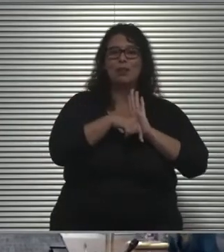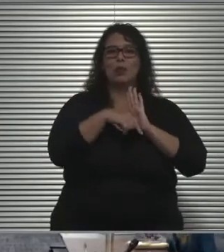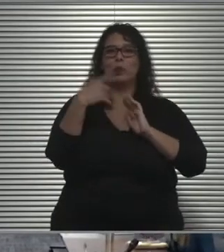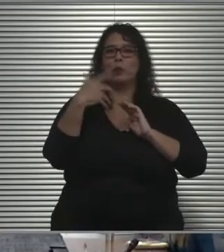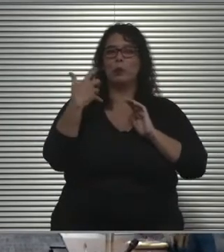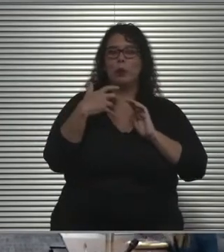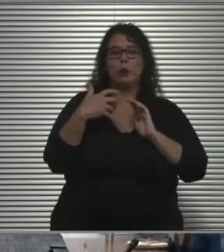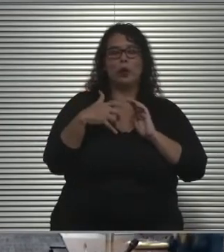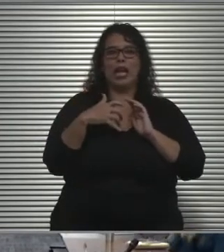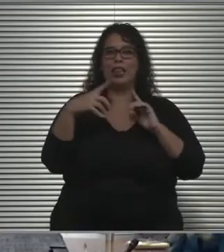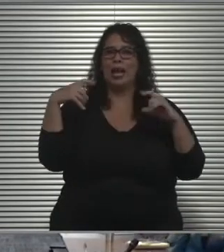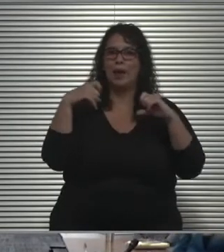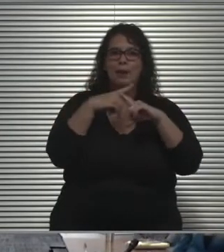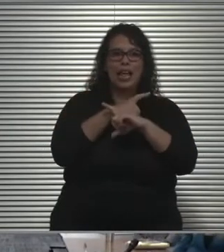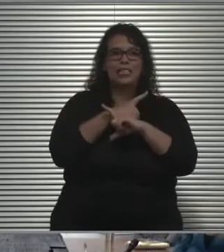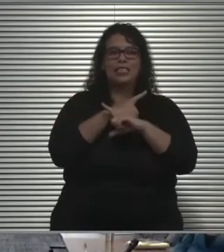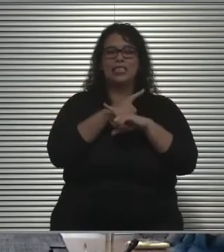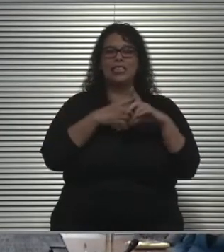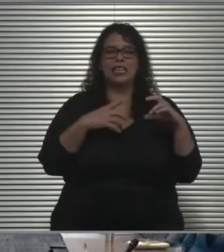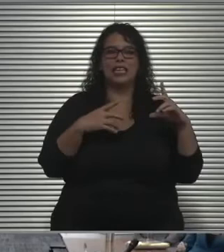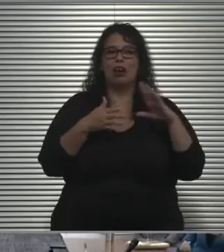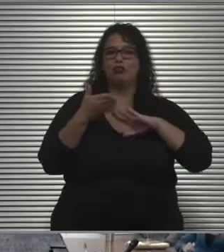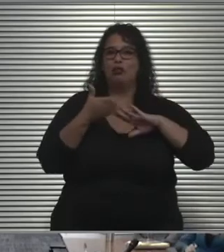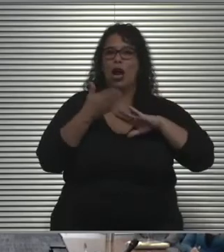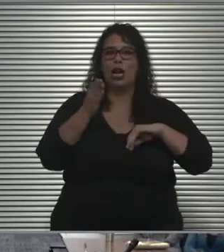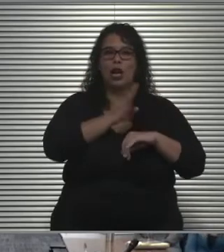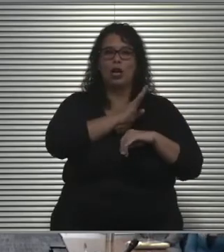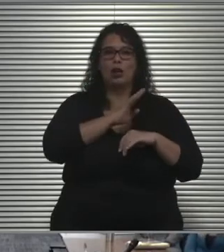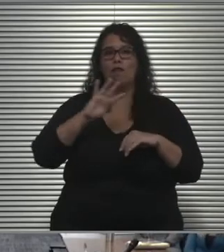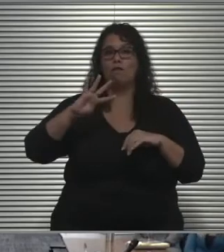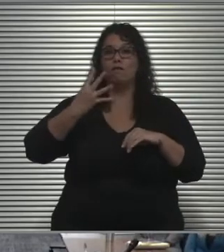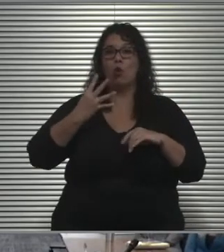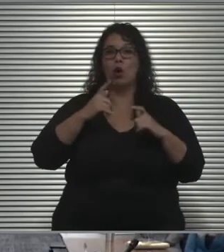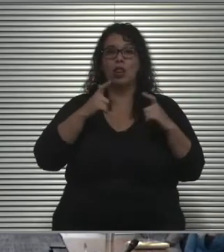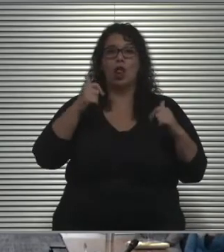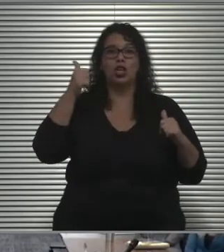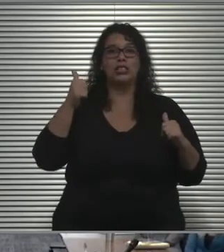and complexity of running the fourth largest district in the State of California,